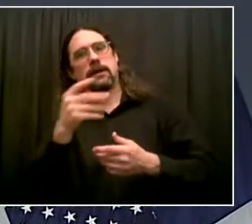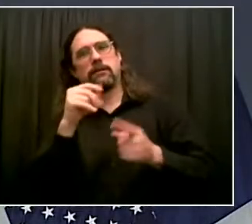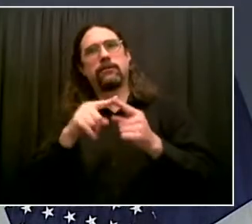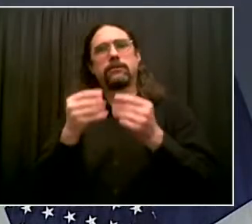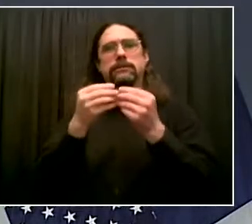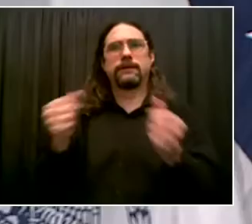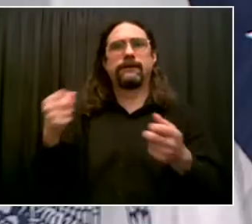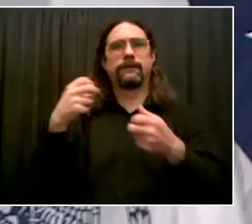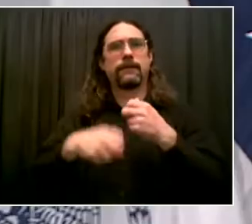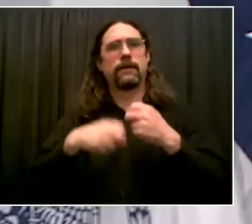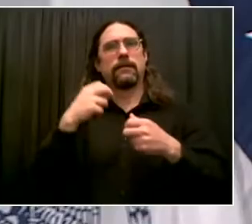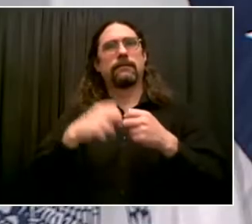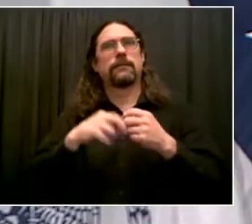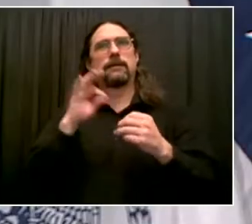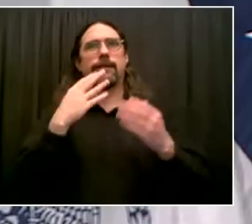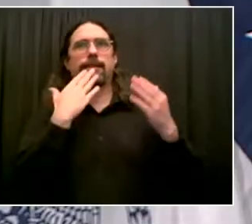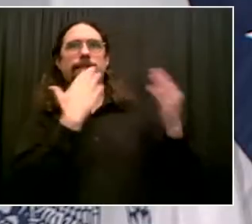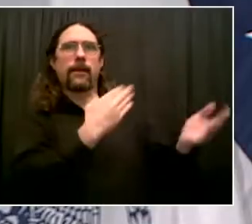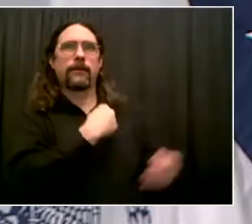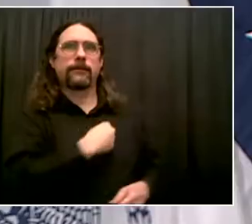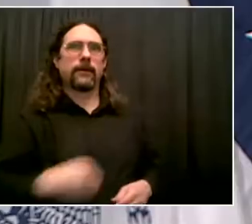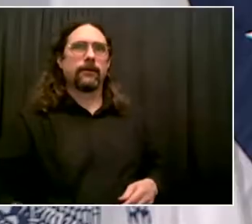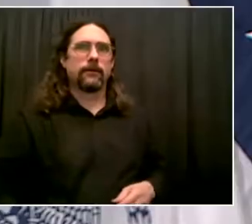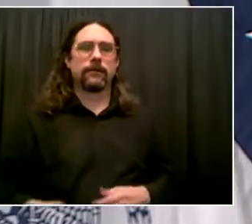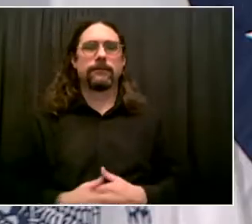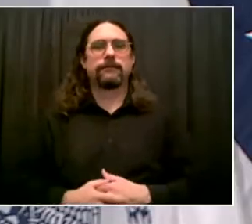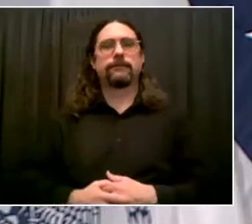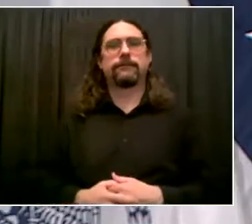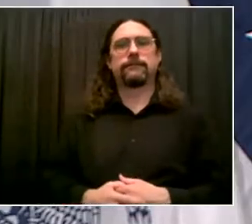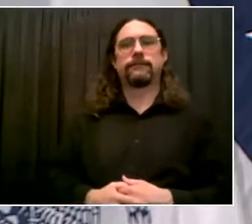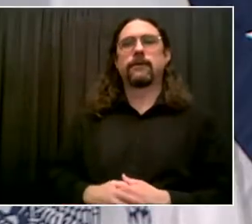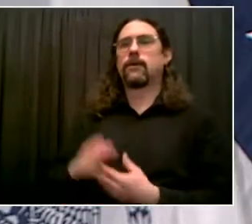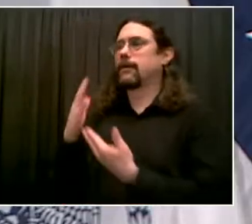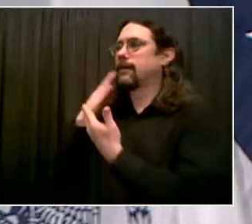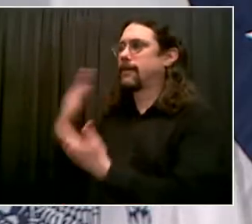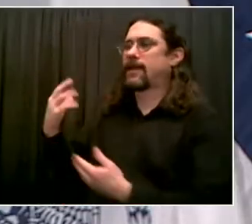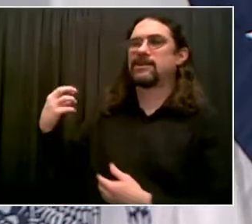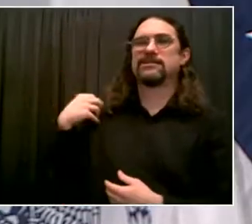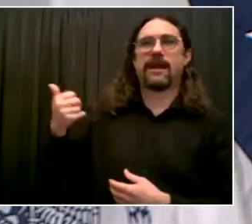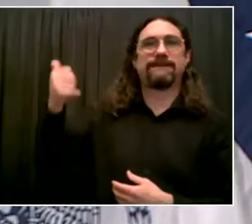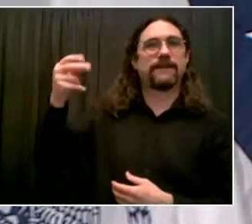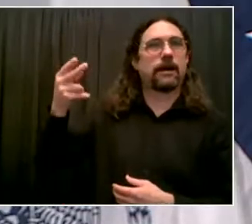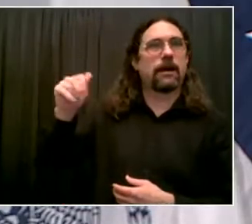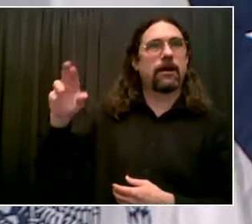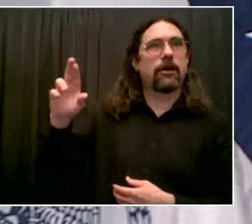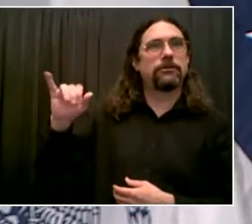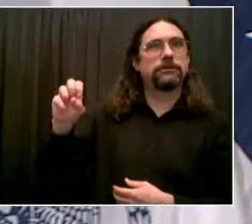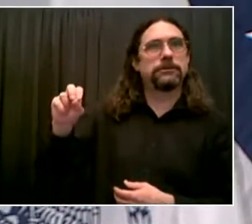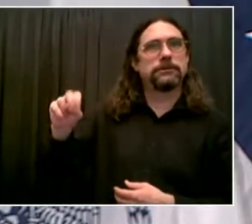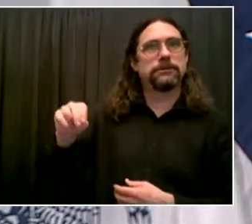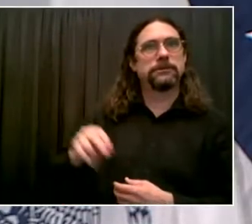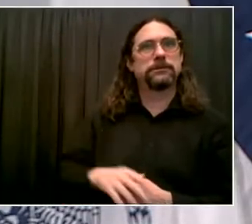WHAT ARE THE ISSUES? AND HOW DO WE FIX THE TMOGETHER? THANK YOU, MR. MAYOR. THANK YOU VERY MUCH CHIEF